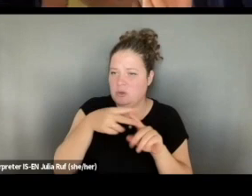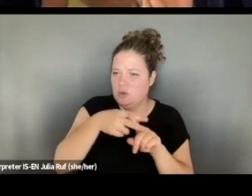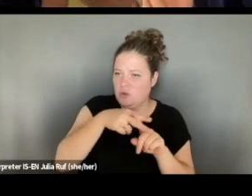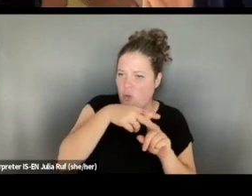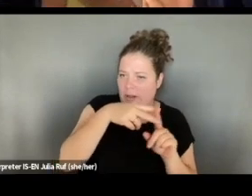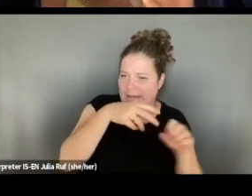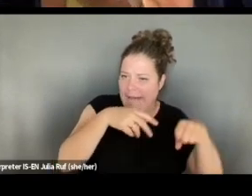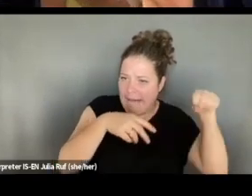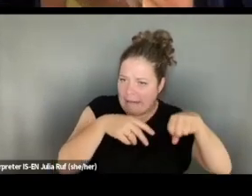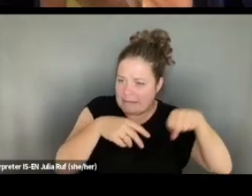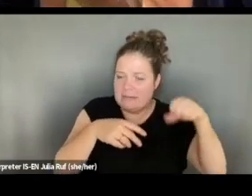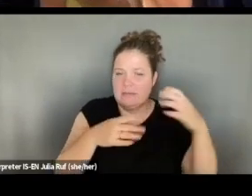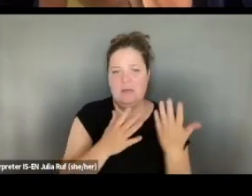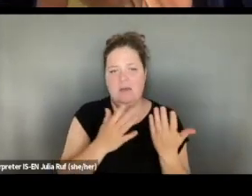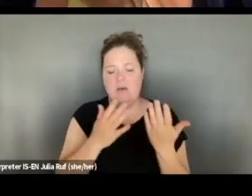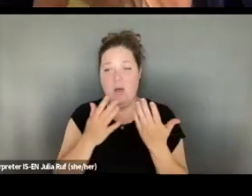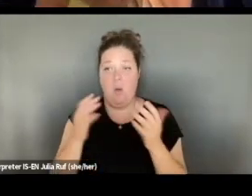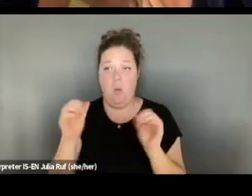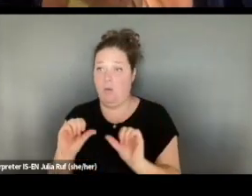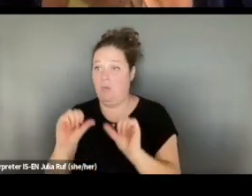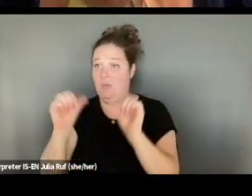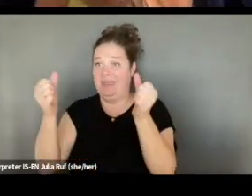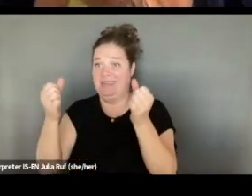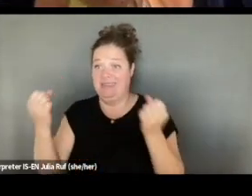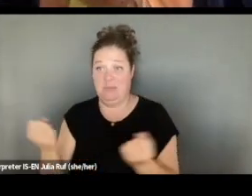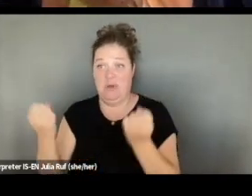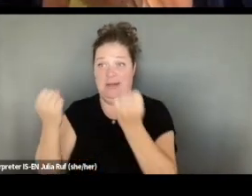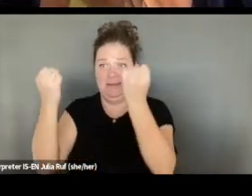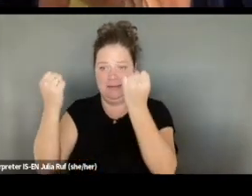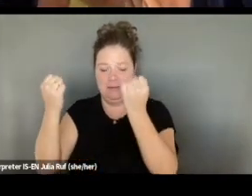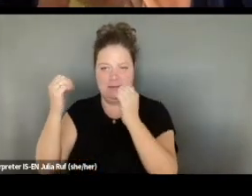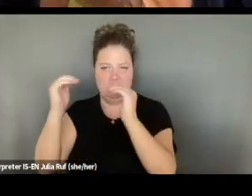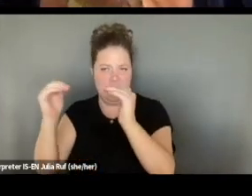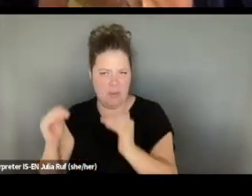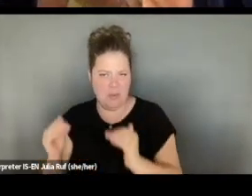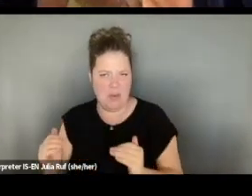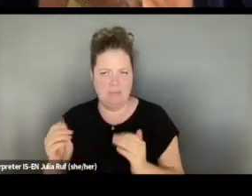and the curriculum, so something really practical to make sure that this is